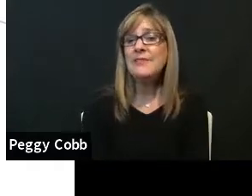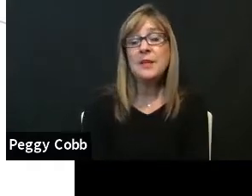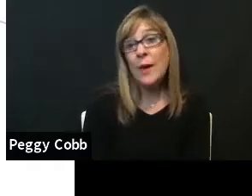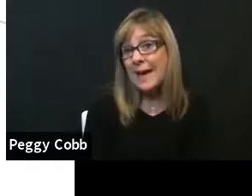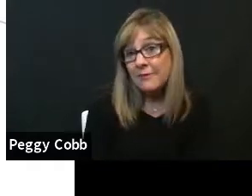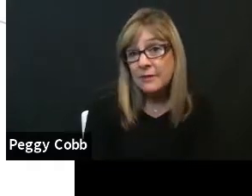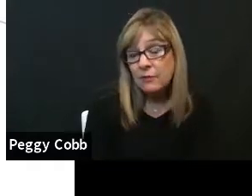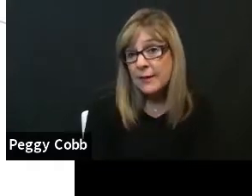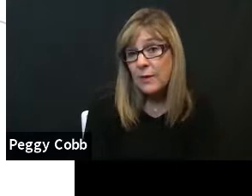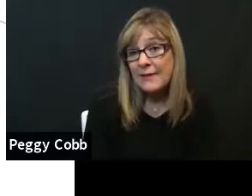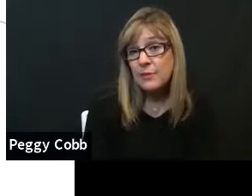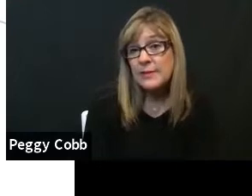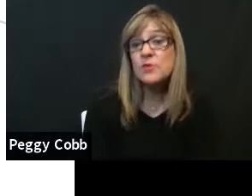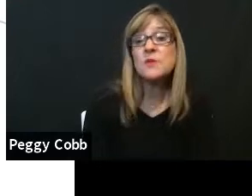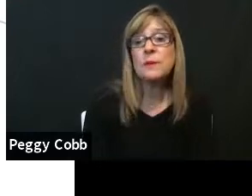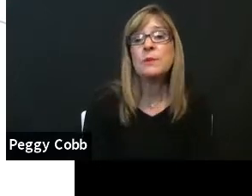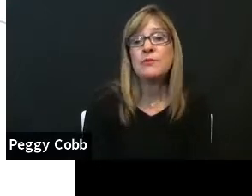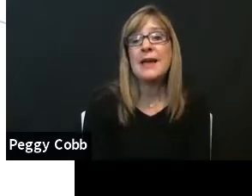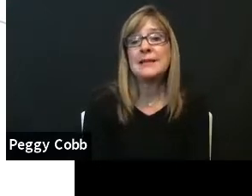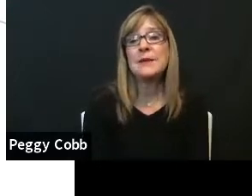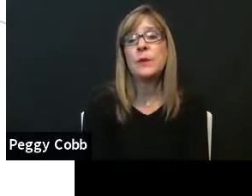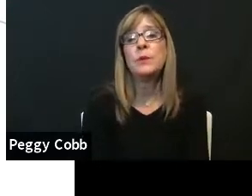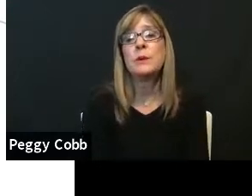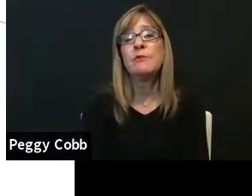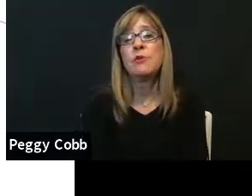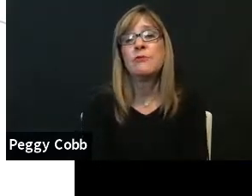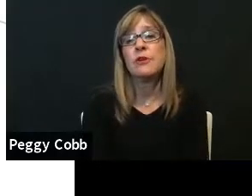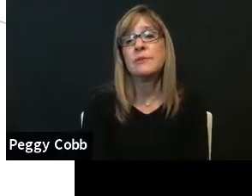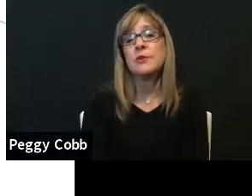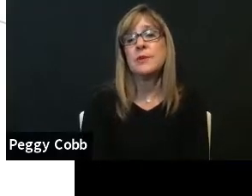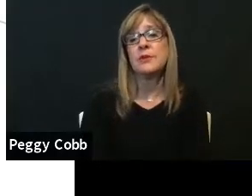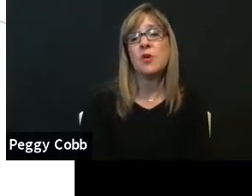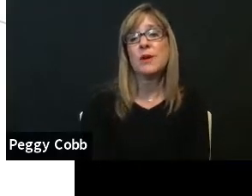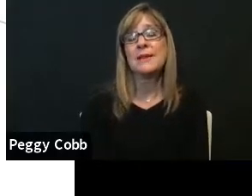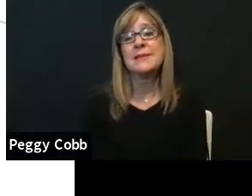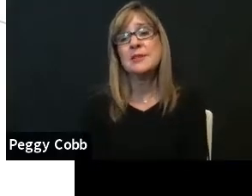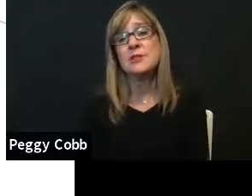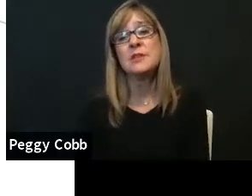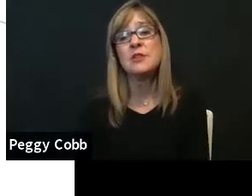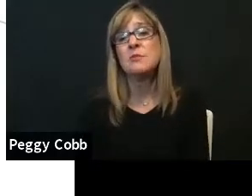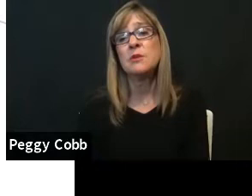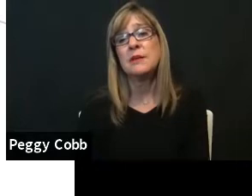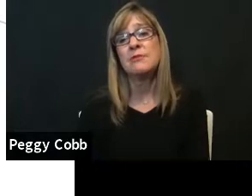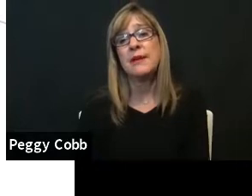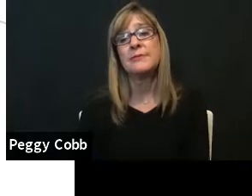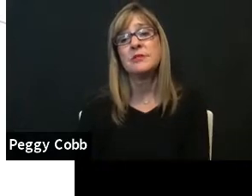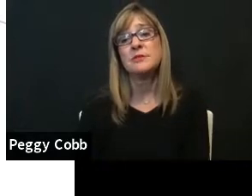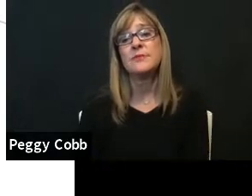If they don't have, if we don't have the resource, we will find it. We will refer them to another organization in the community if we have to.